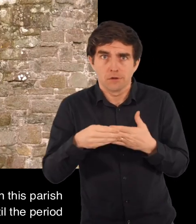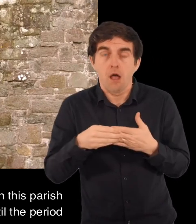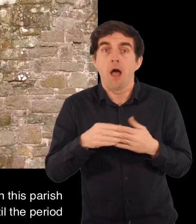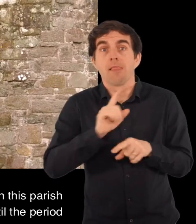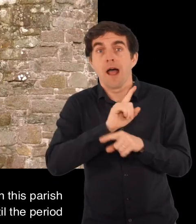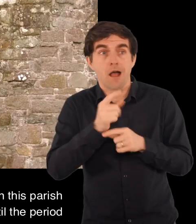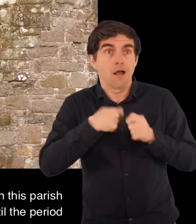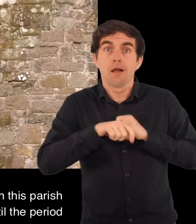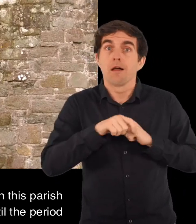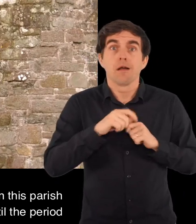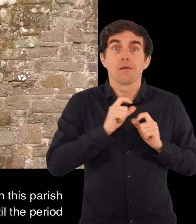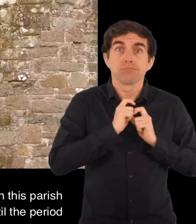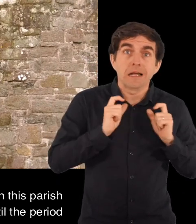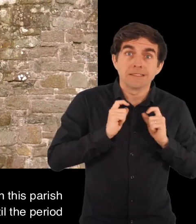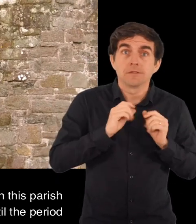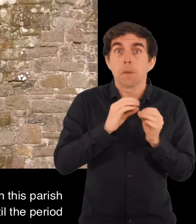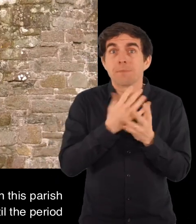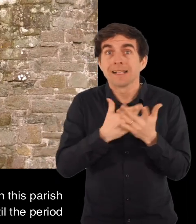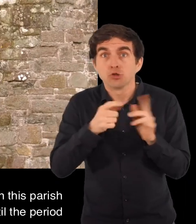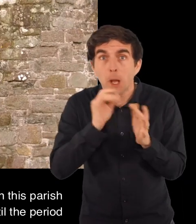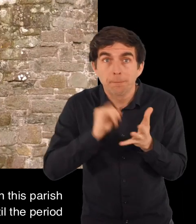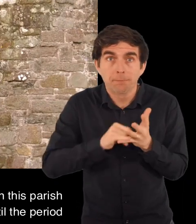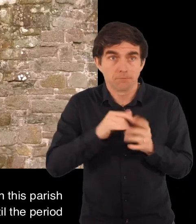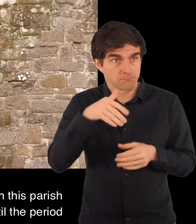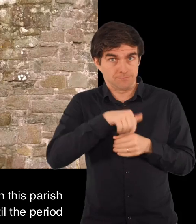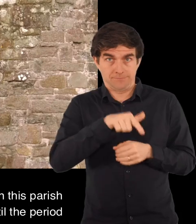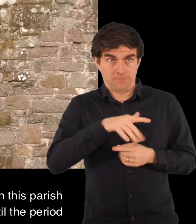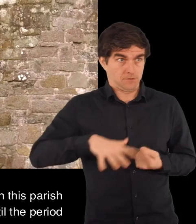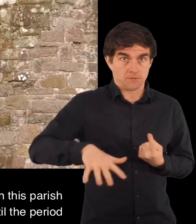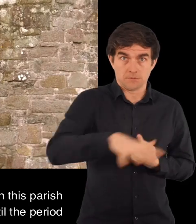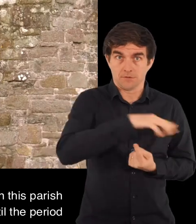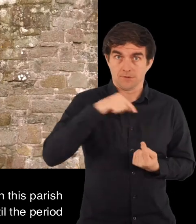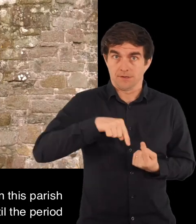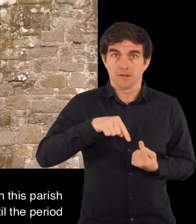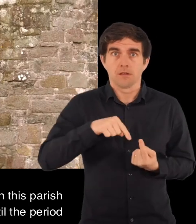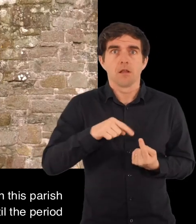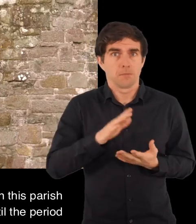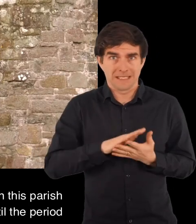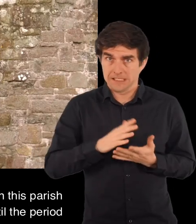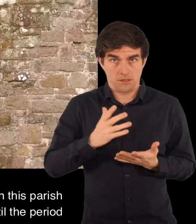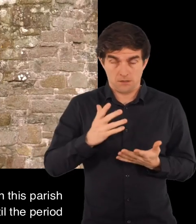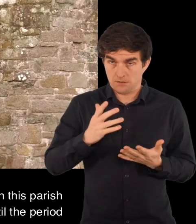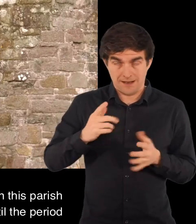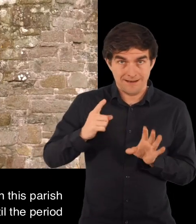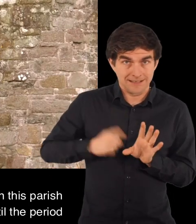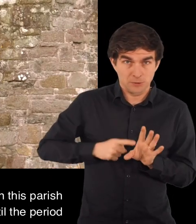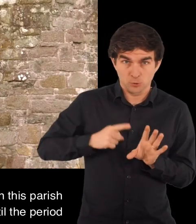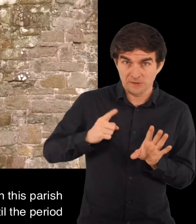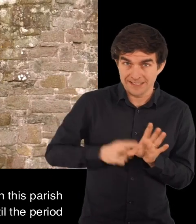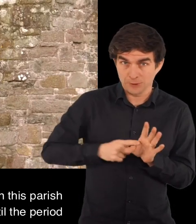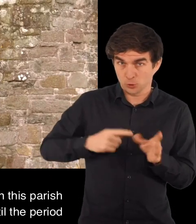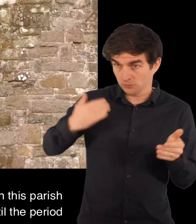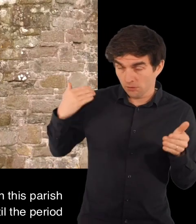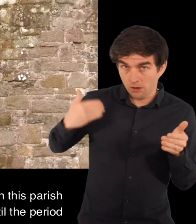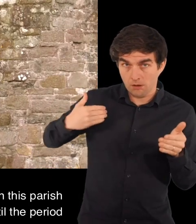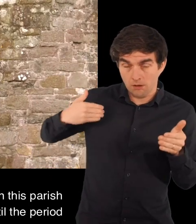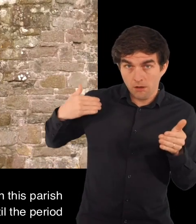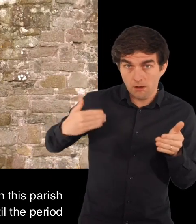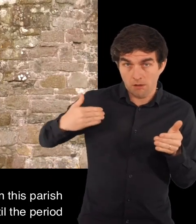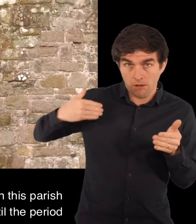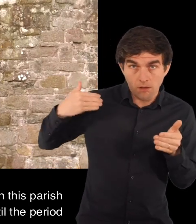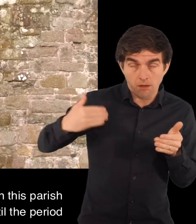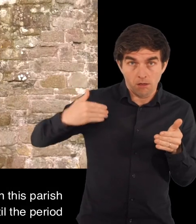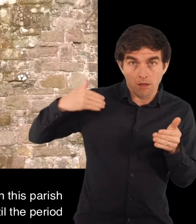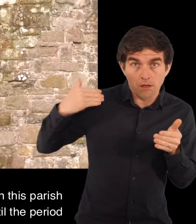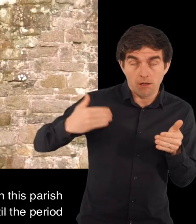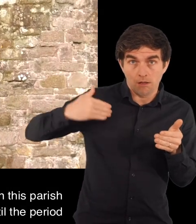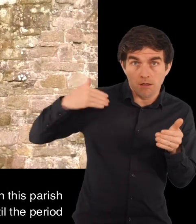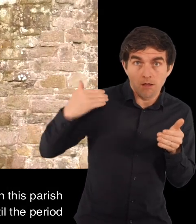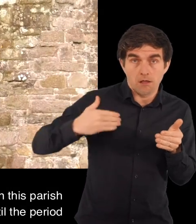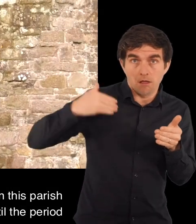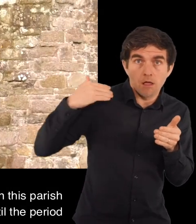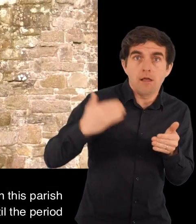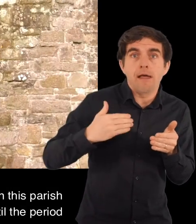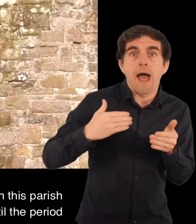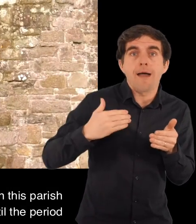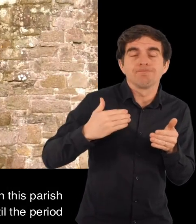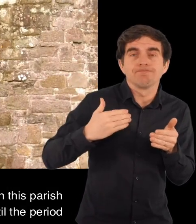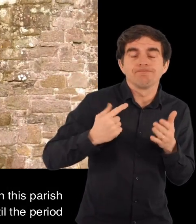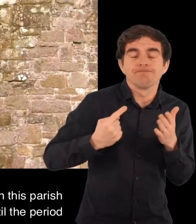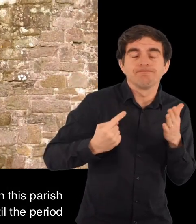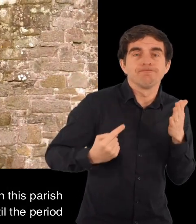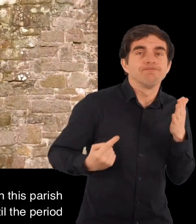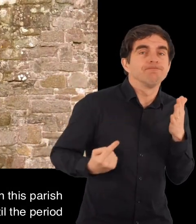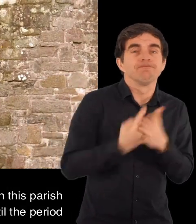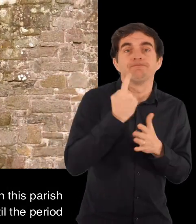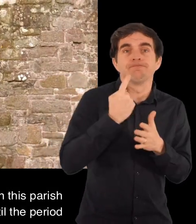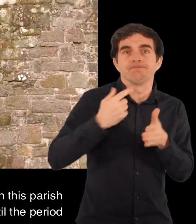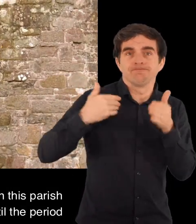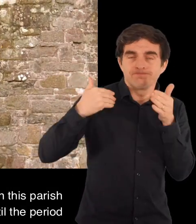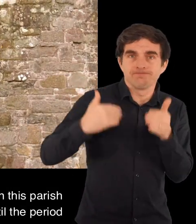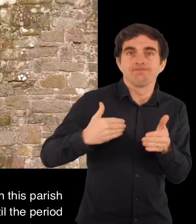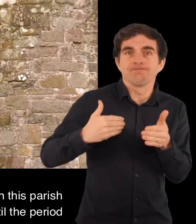became priests and bishops within this parish area. It brings us right through until the period